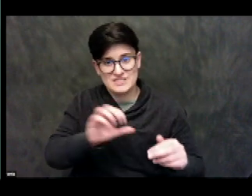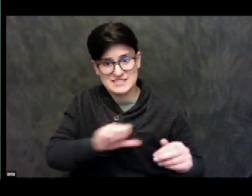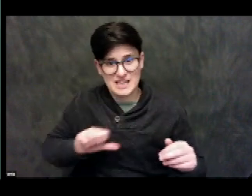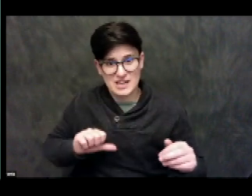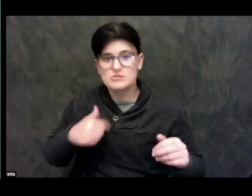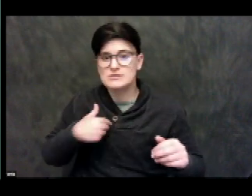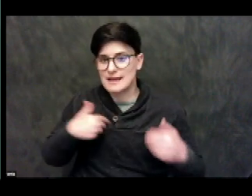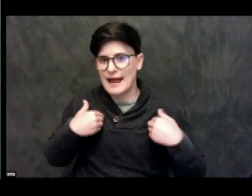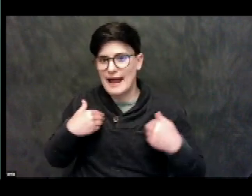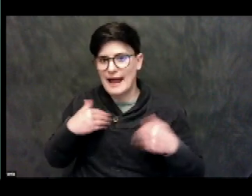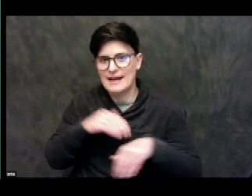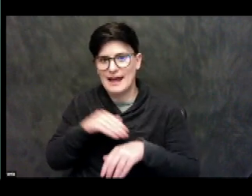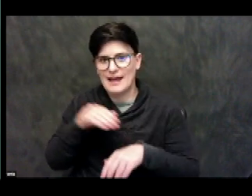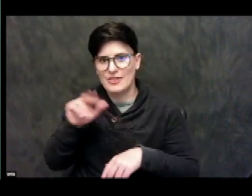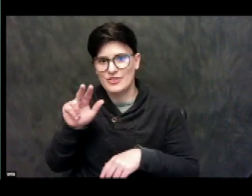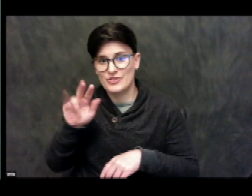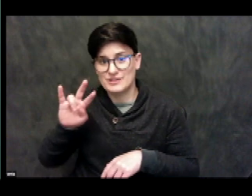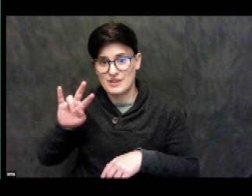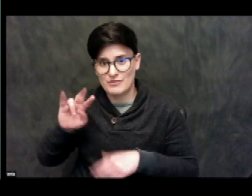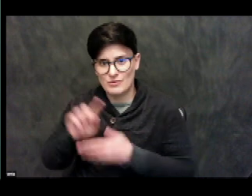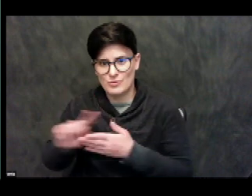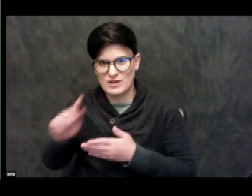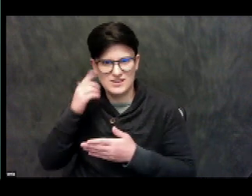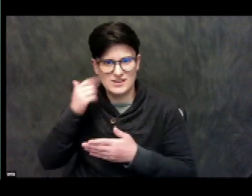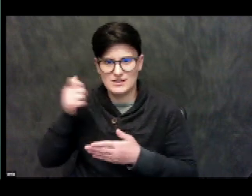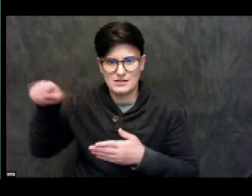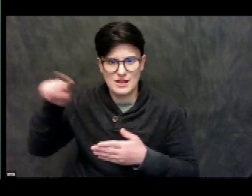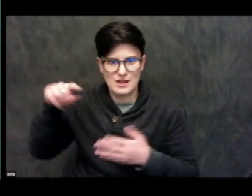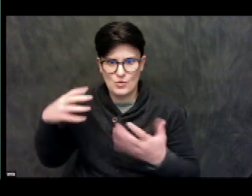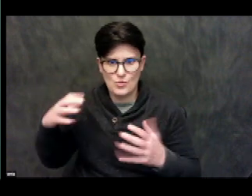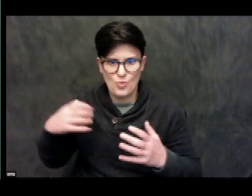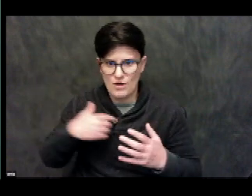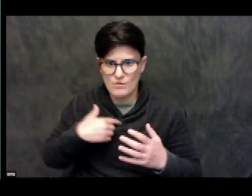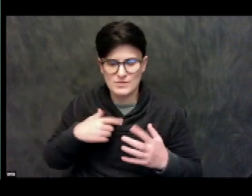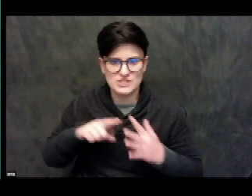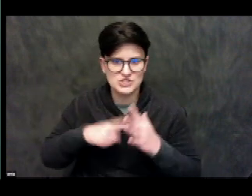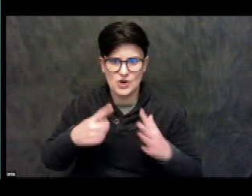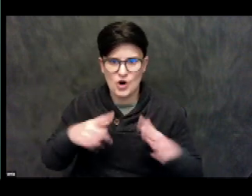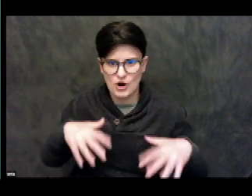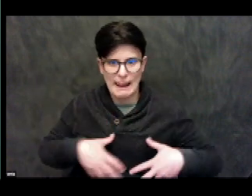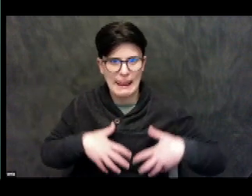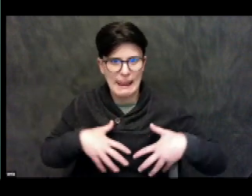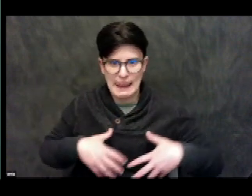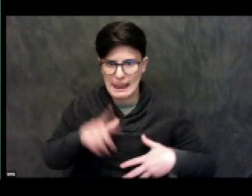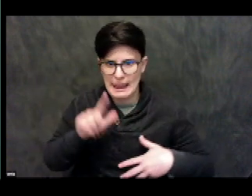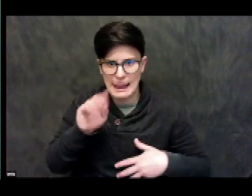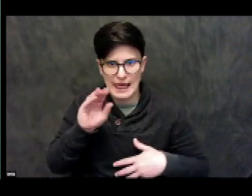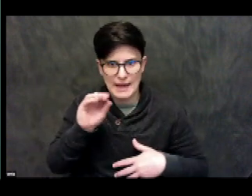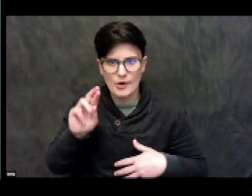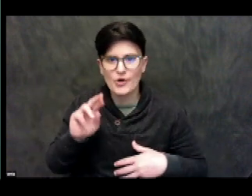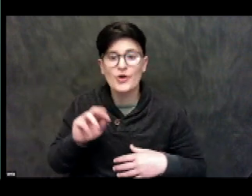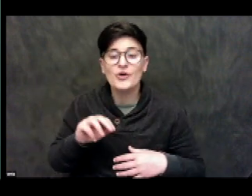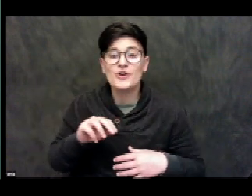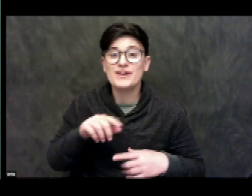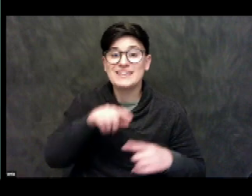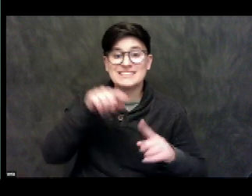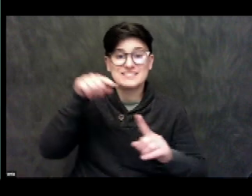because they didn't want me to go to labor. The anesthesiologists still didn't know what medication they were going to give